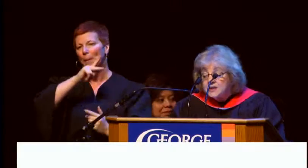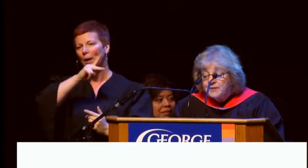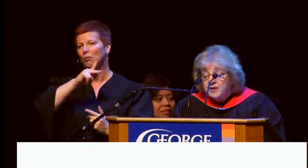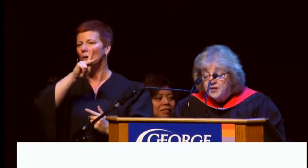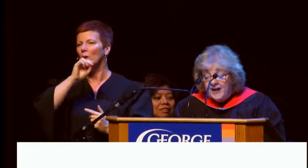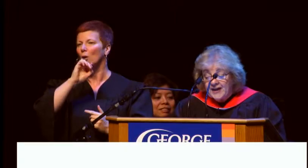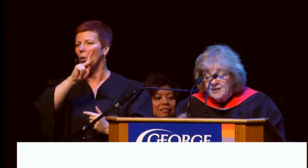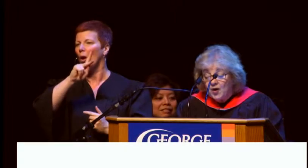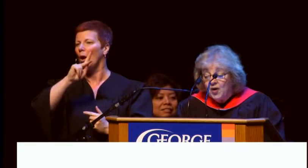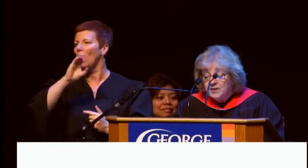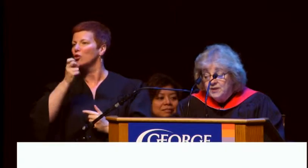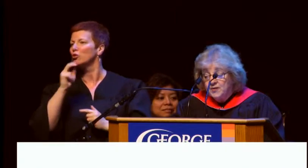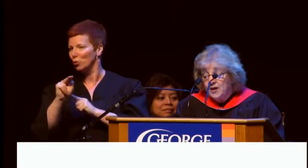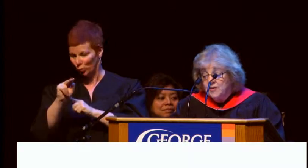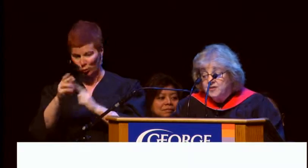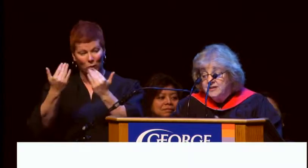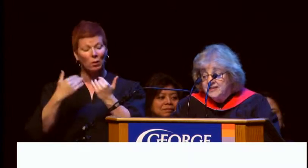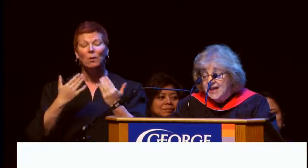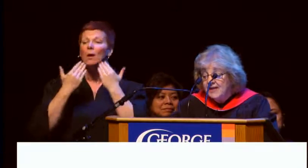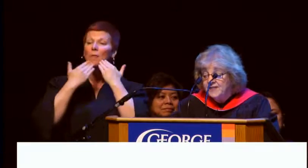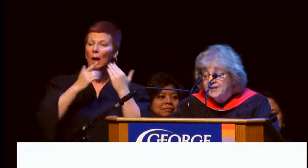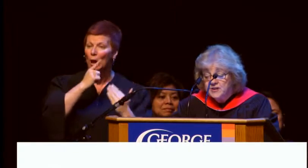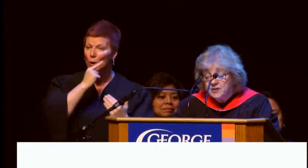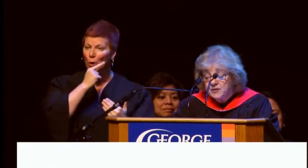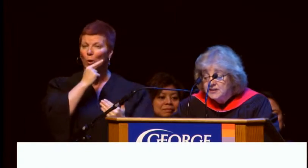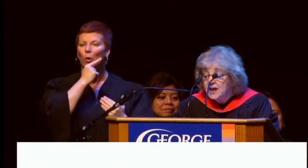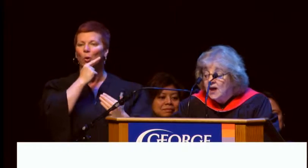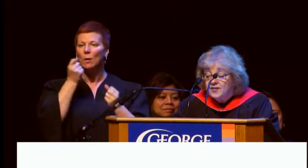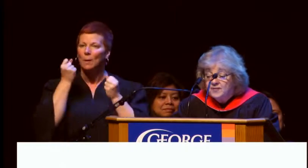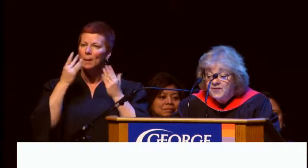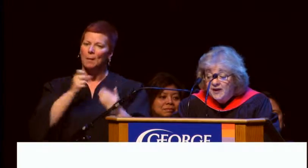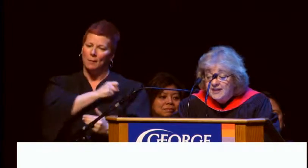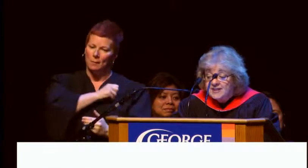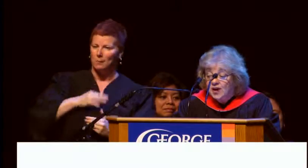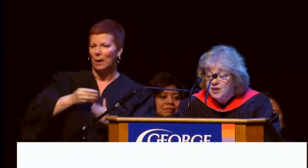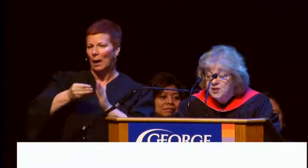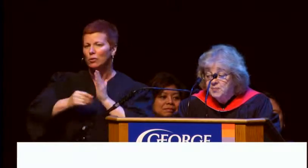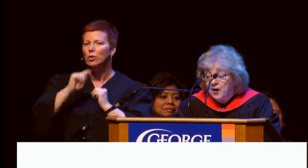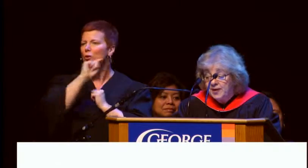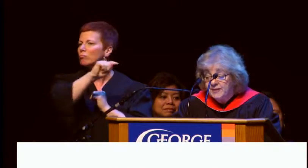SPECIAL THANKS ALSO GO TO THE STAFF AND STUDENTS FROM VARIOUS COLLEGE DEPARTMENTS